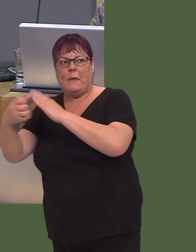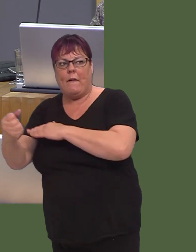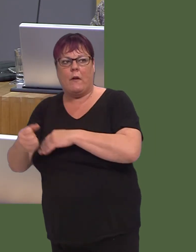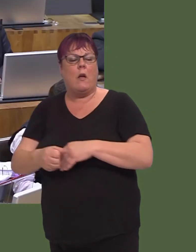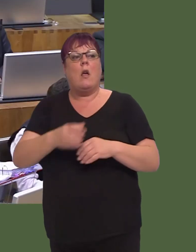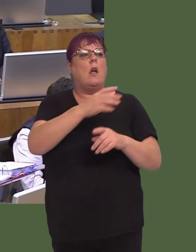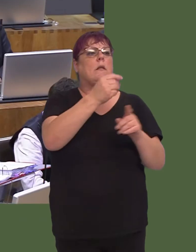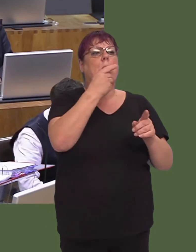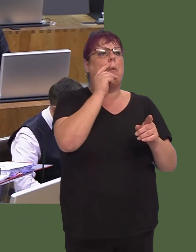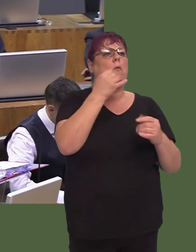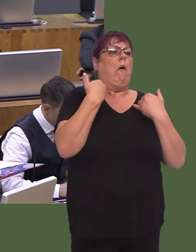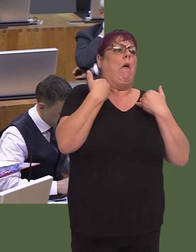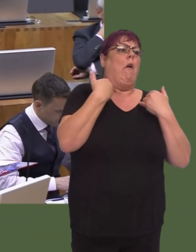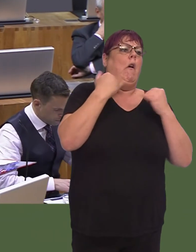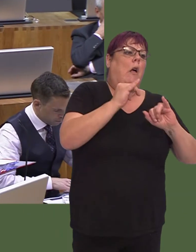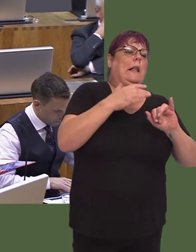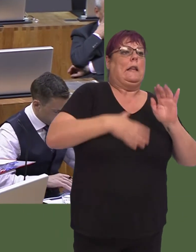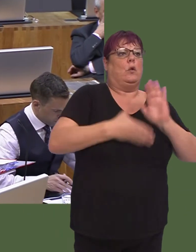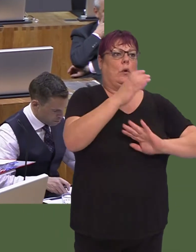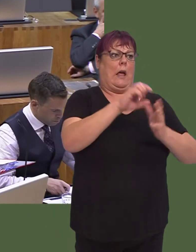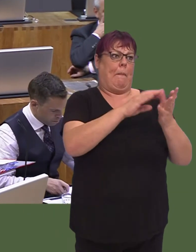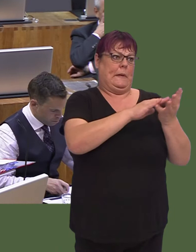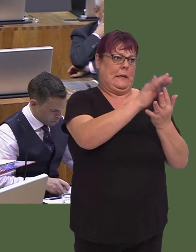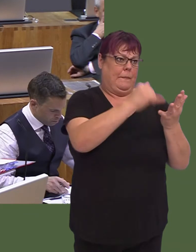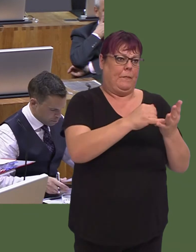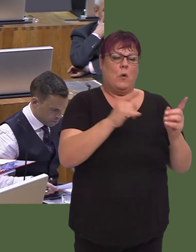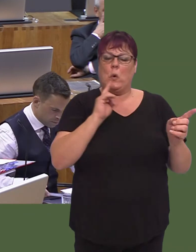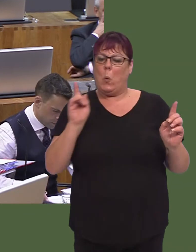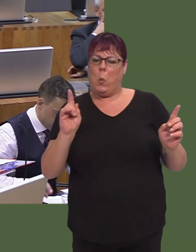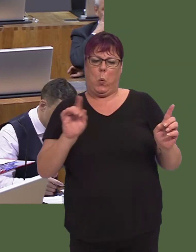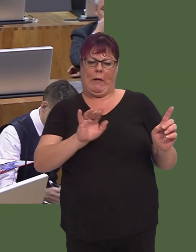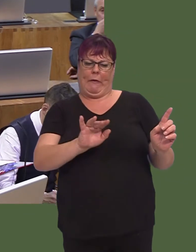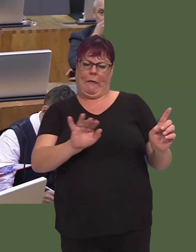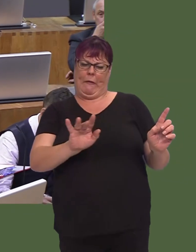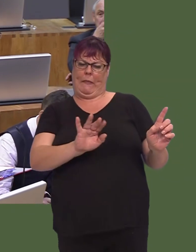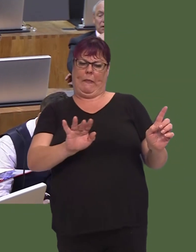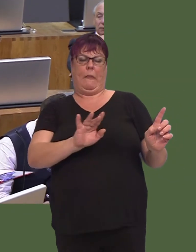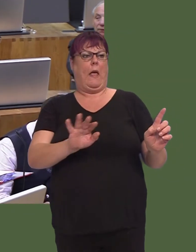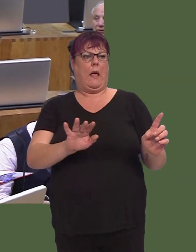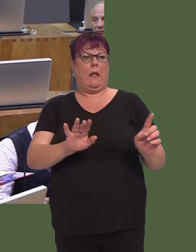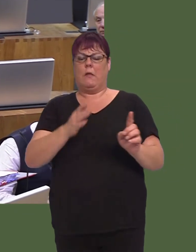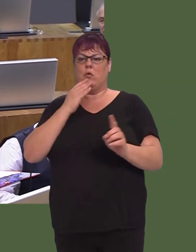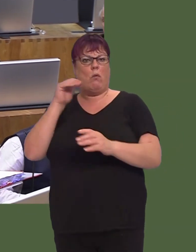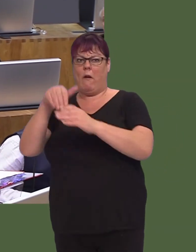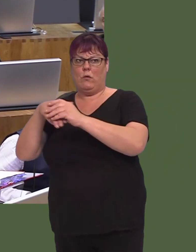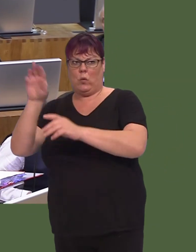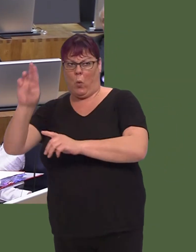actually need the kind of medical intervention that CAMHS provides. So, the emphasis now is going to be on: how do we provide a level of counselling services